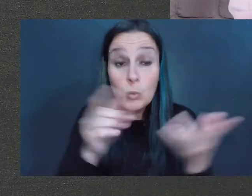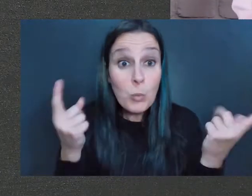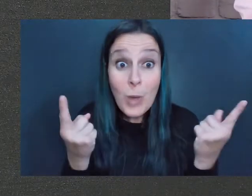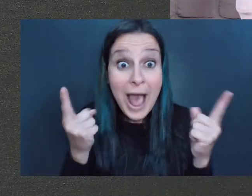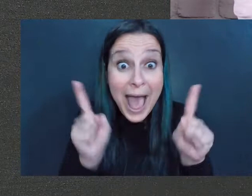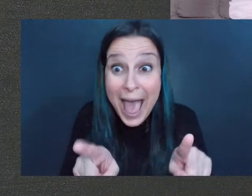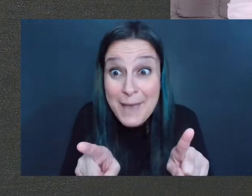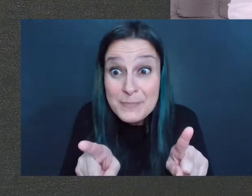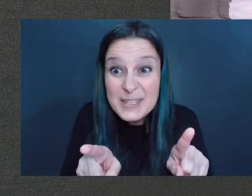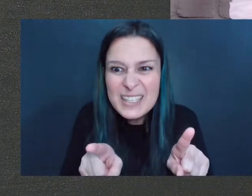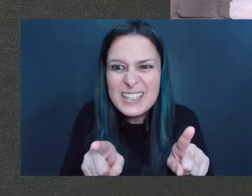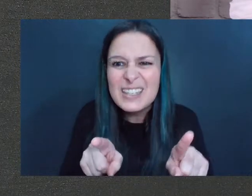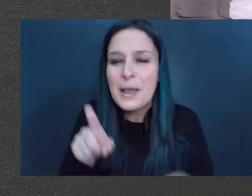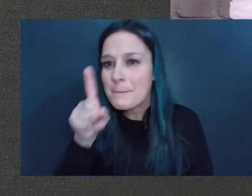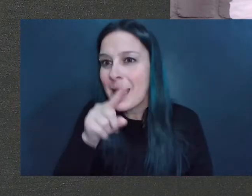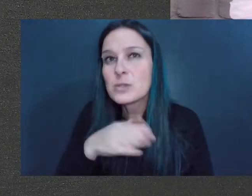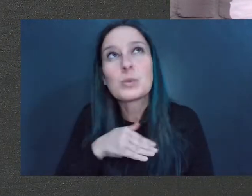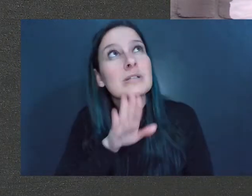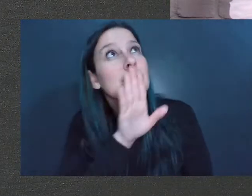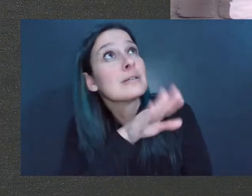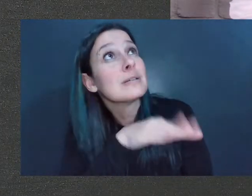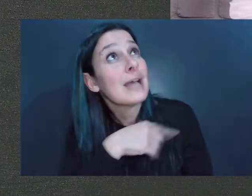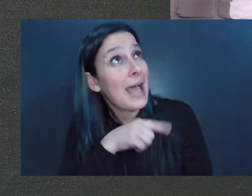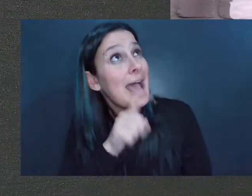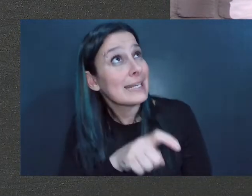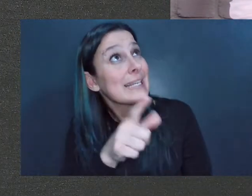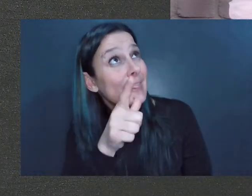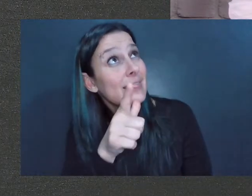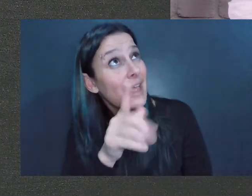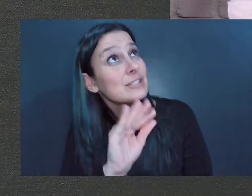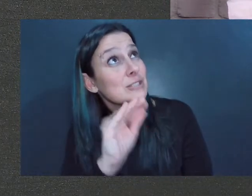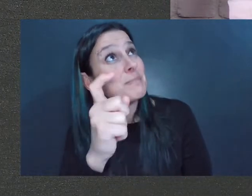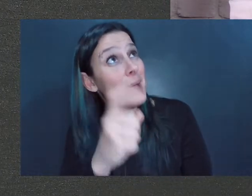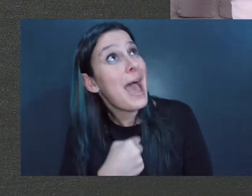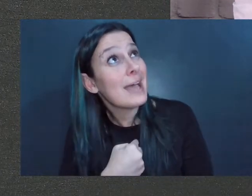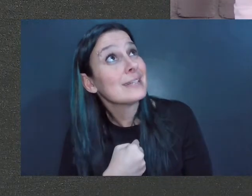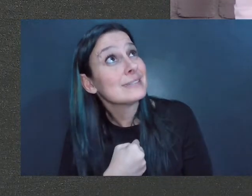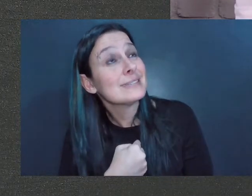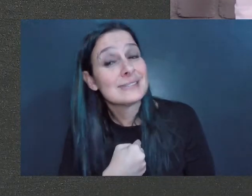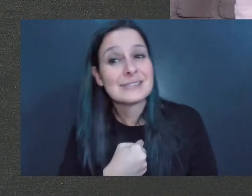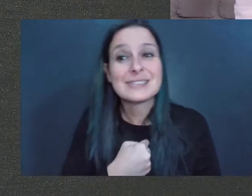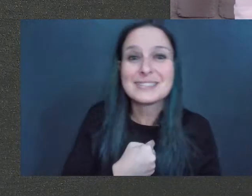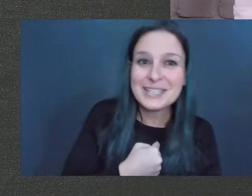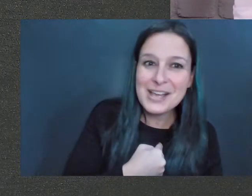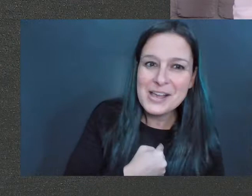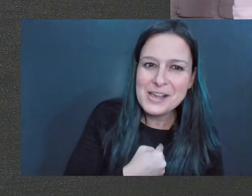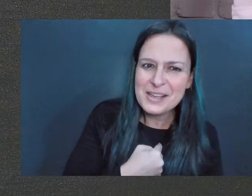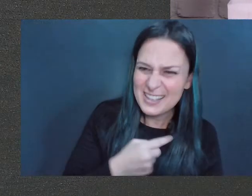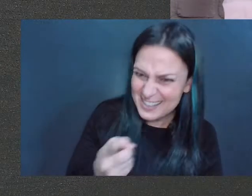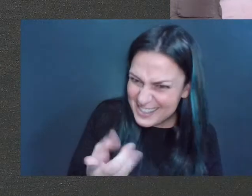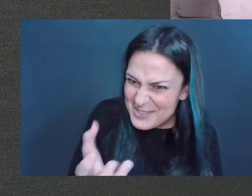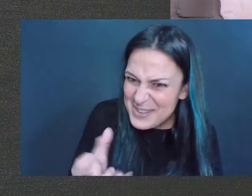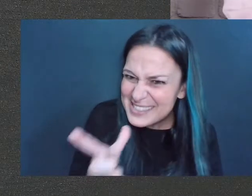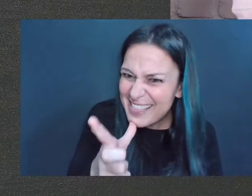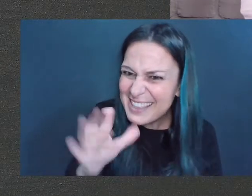he'll ask you for your lunch box. I want the lunch box.